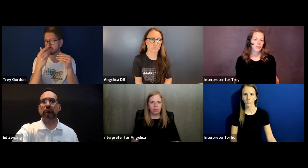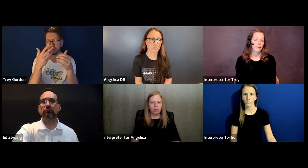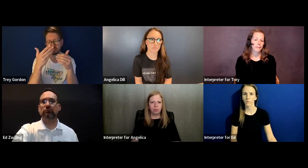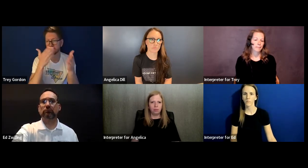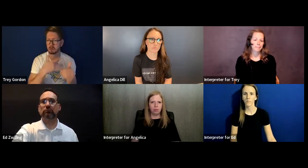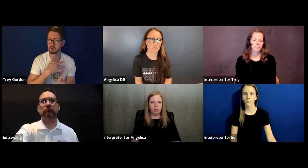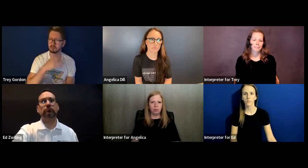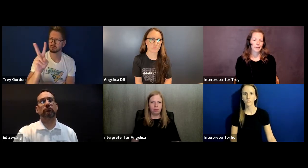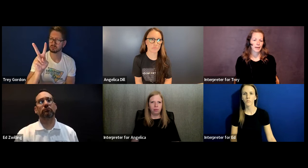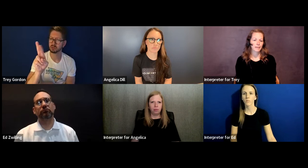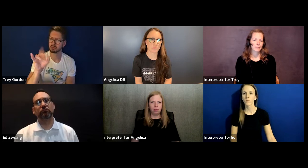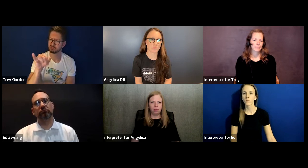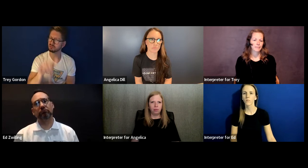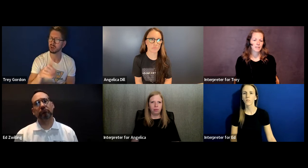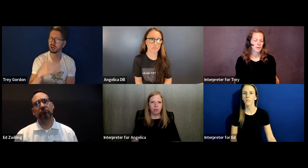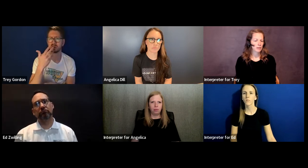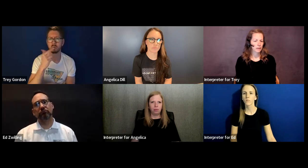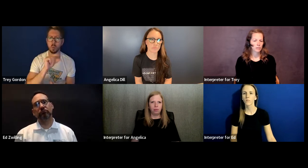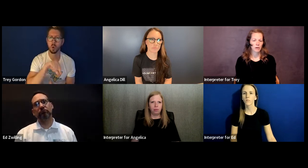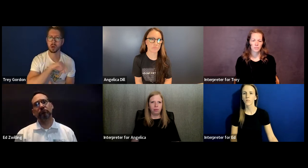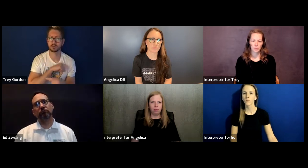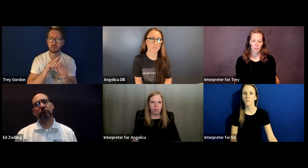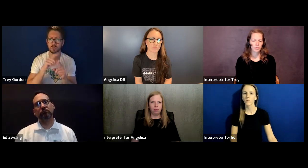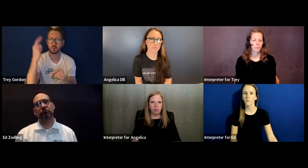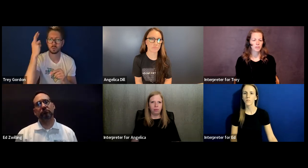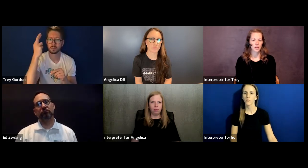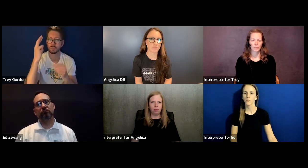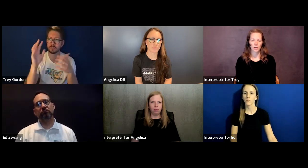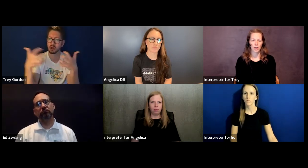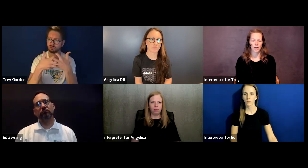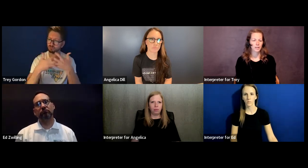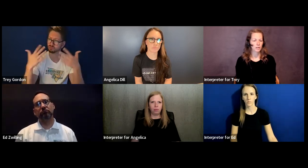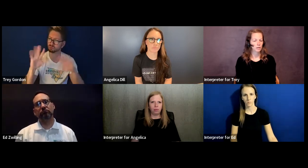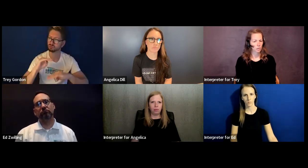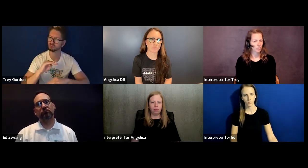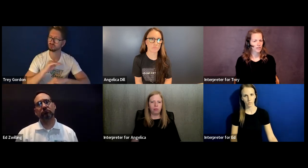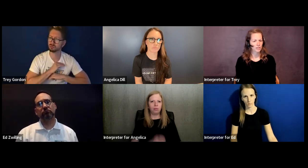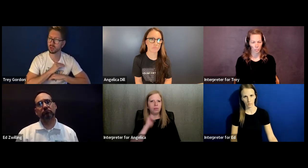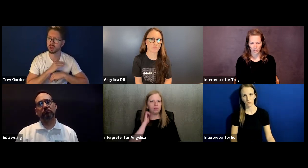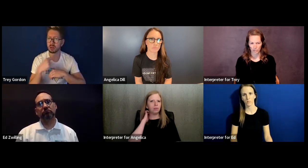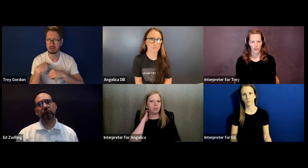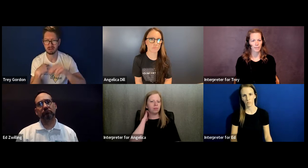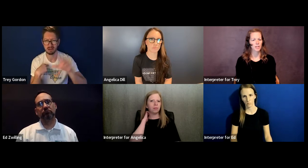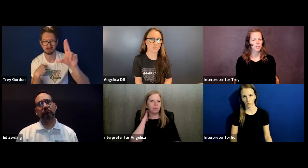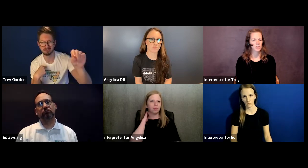um and typically hospitals will say vri is a qualifies as a reasonable accommodation this